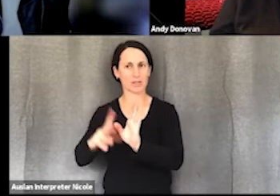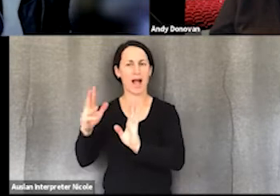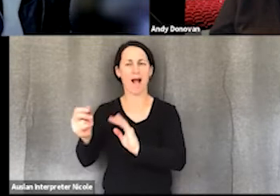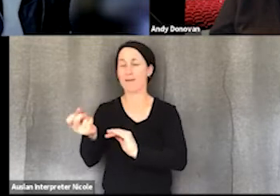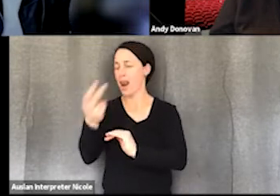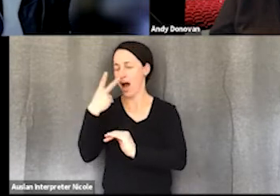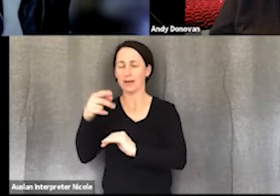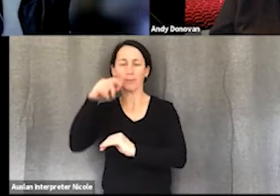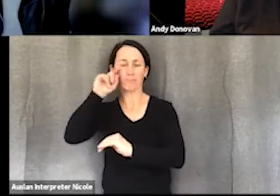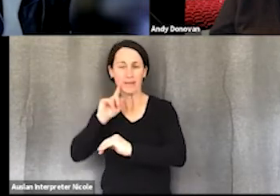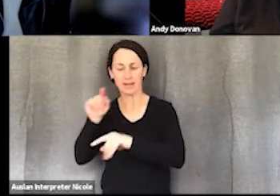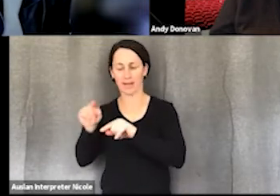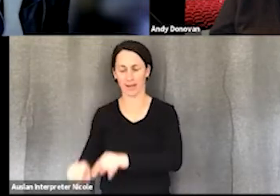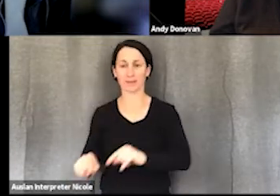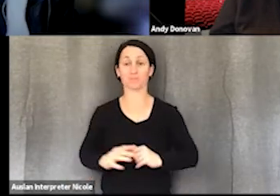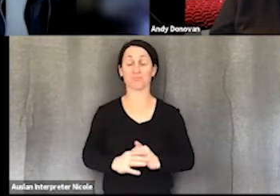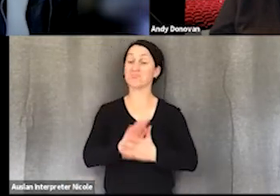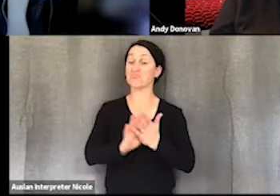experiences that they did before.